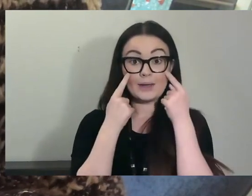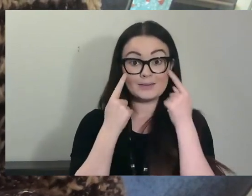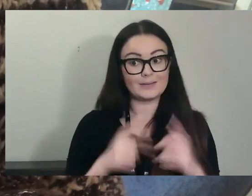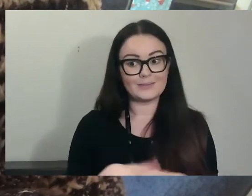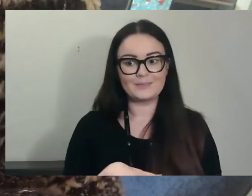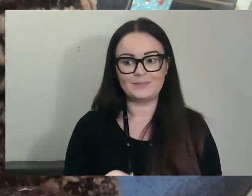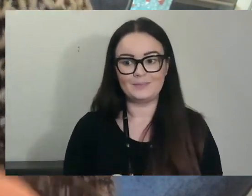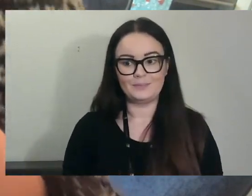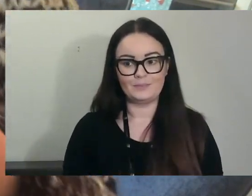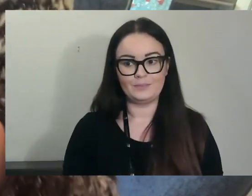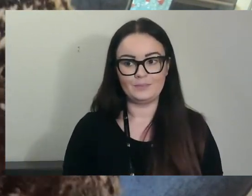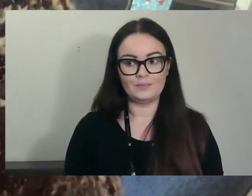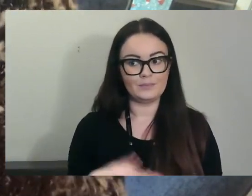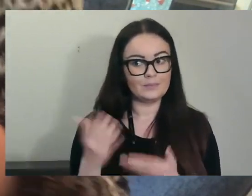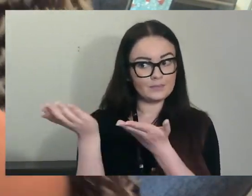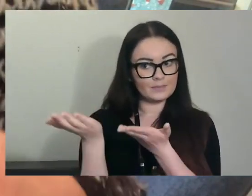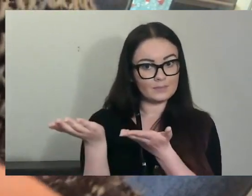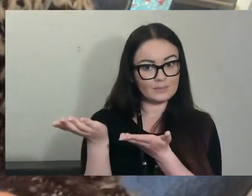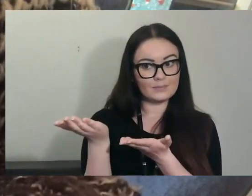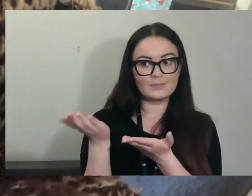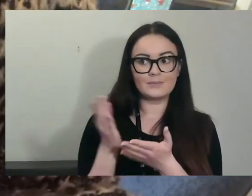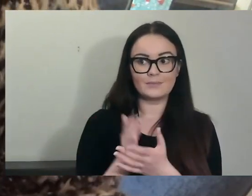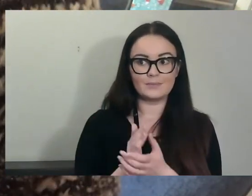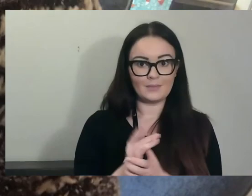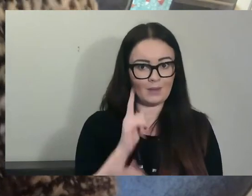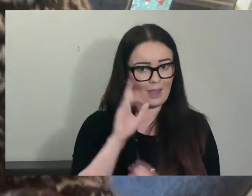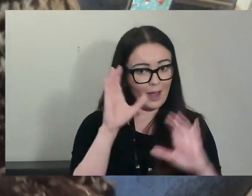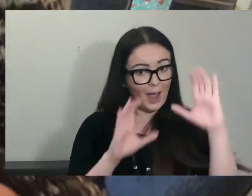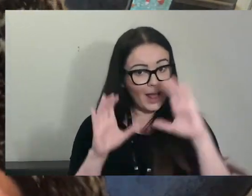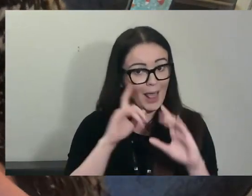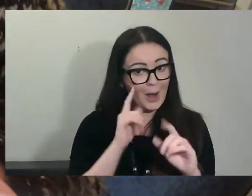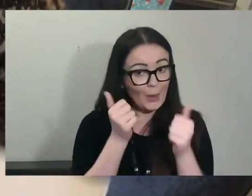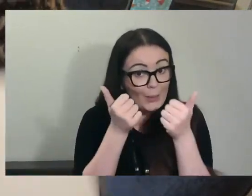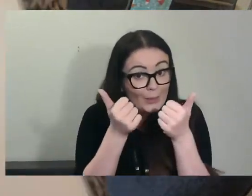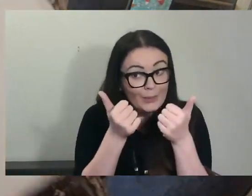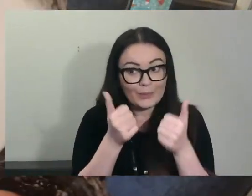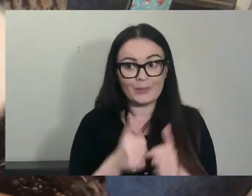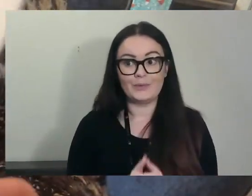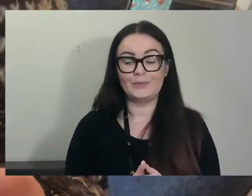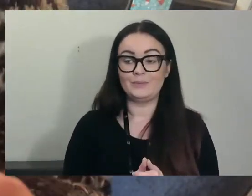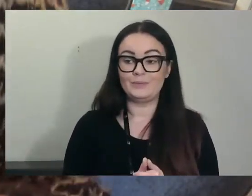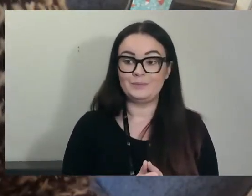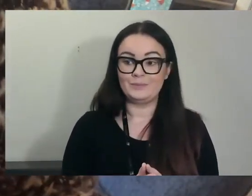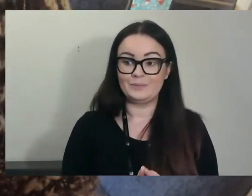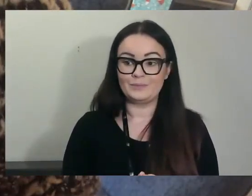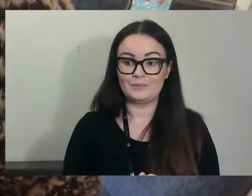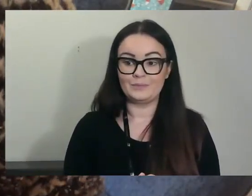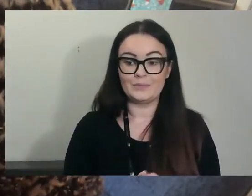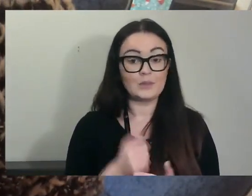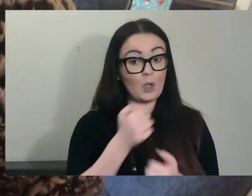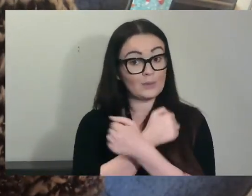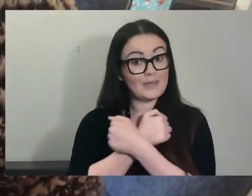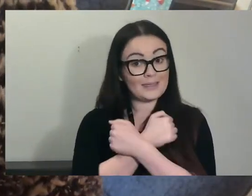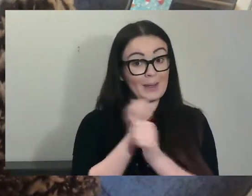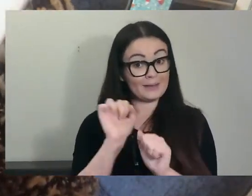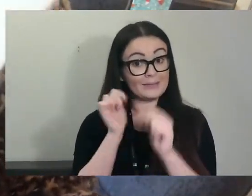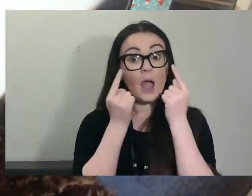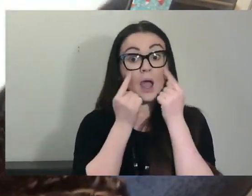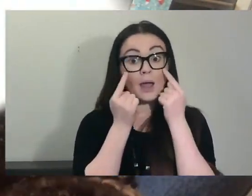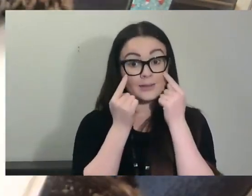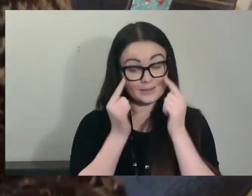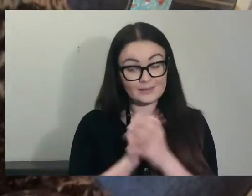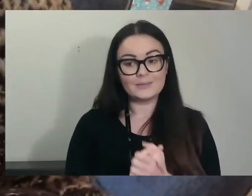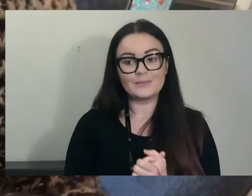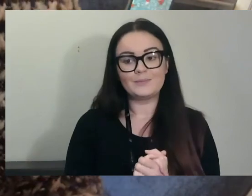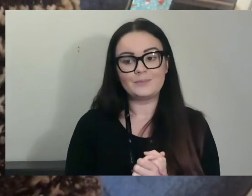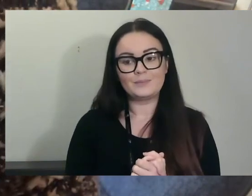that – there we go. Don't those colours look fabulous? So my teddy bear's eyes and